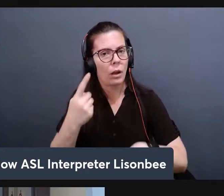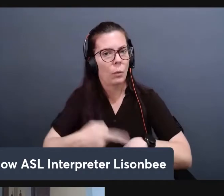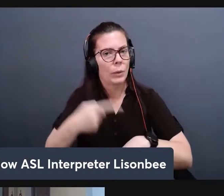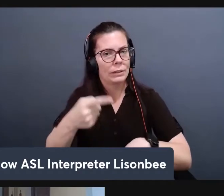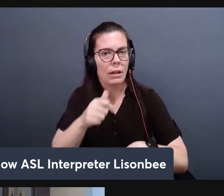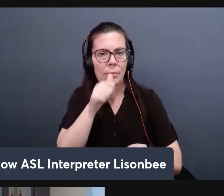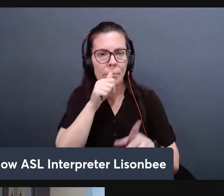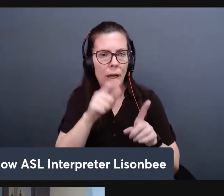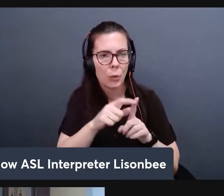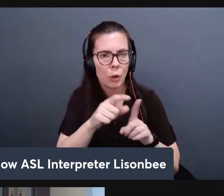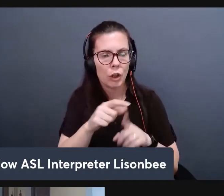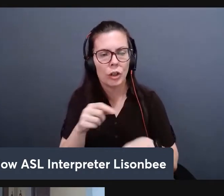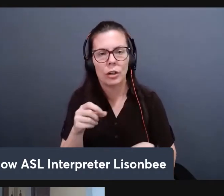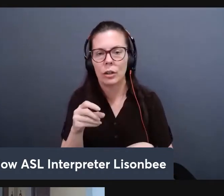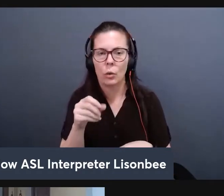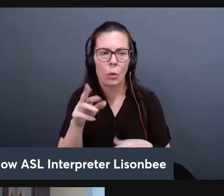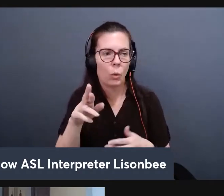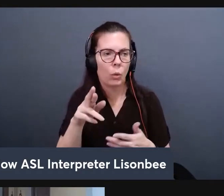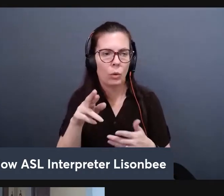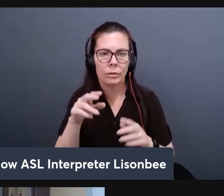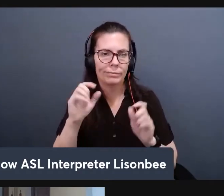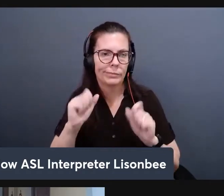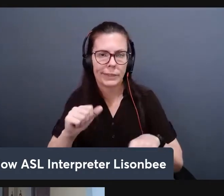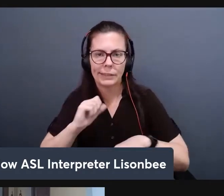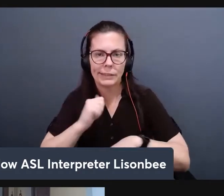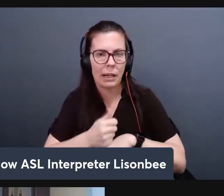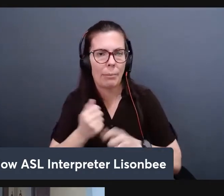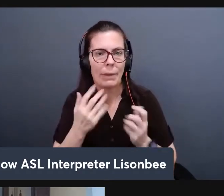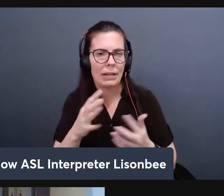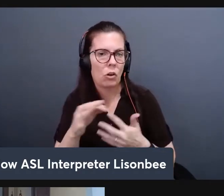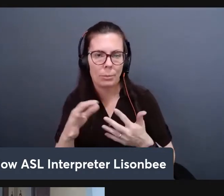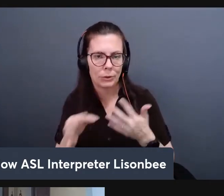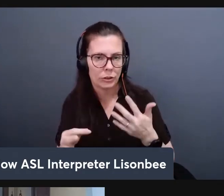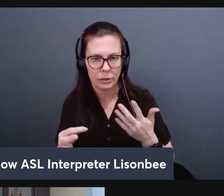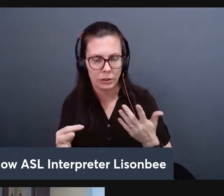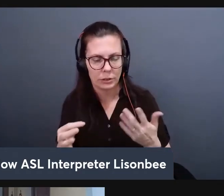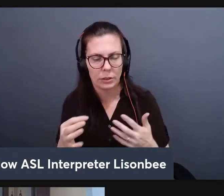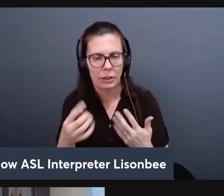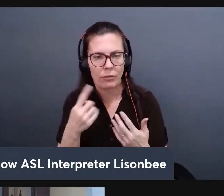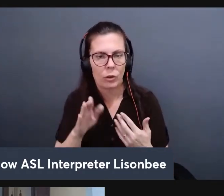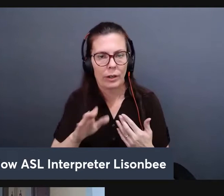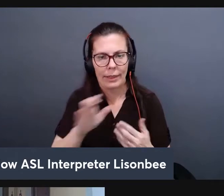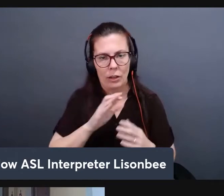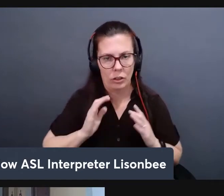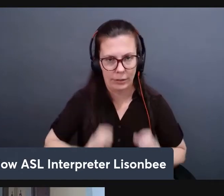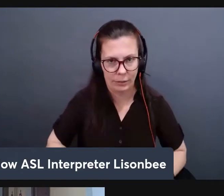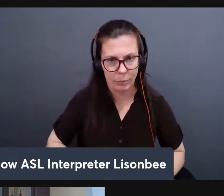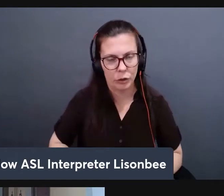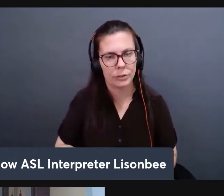or being able to set up multiple options for their customer. So is that possible?